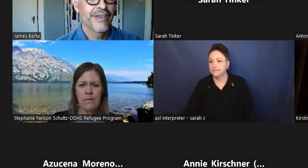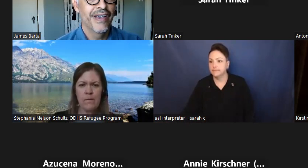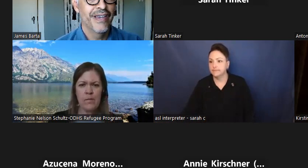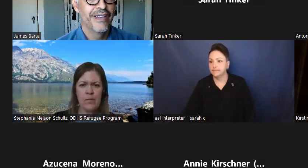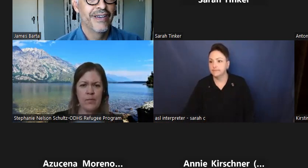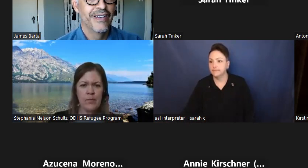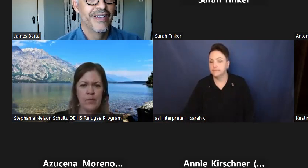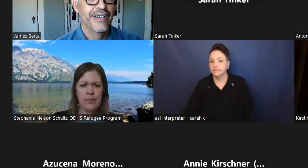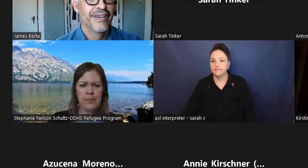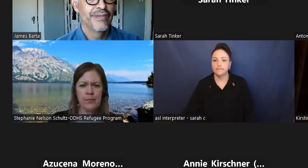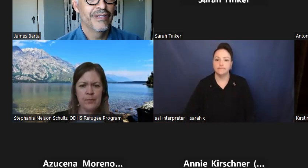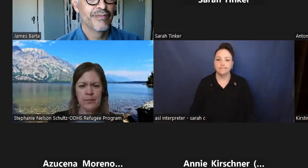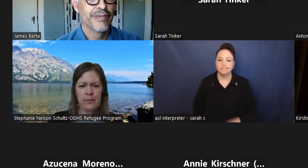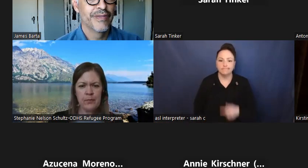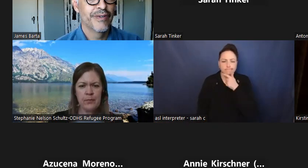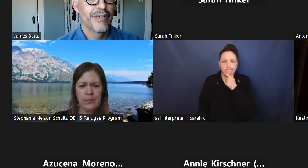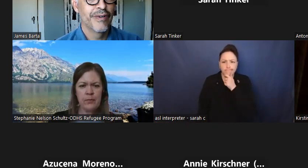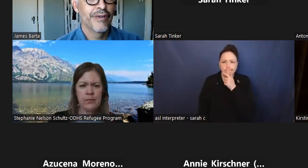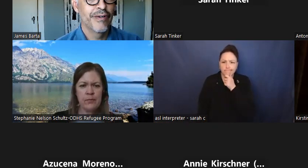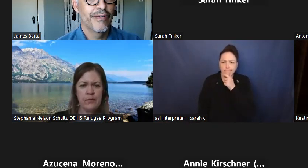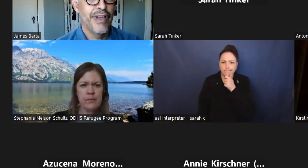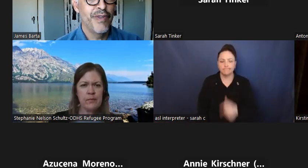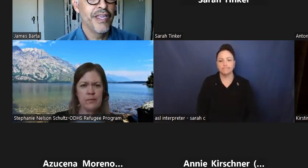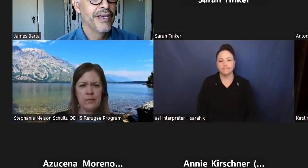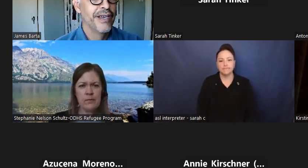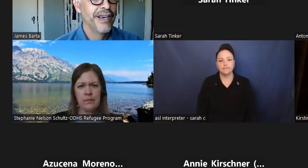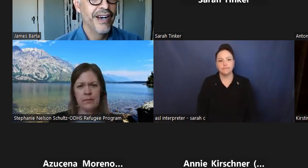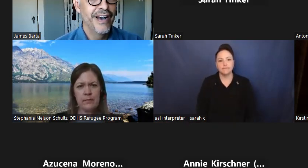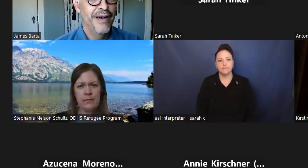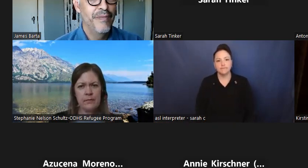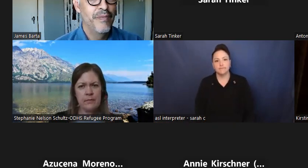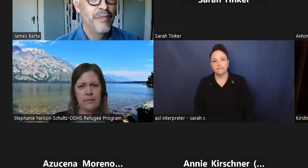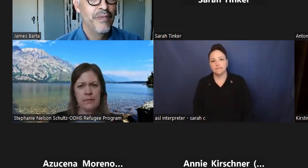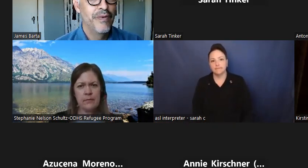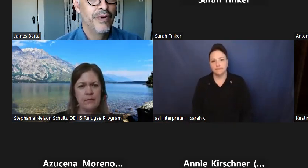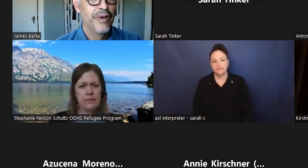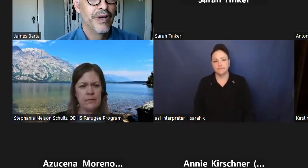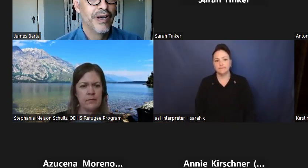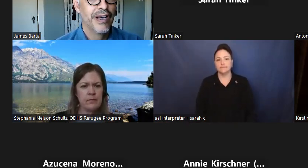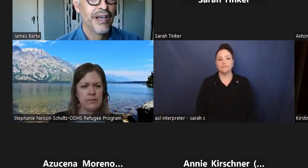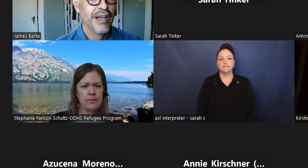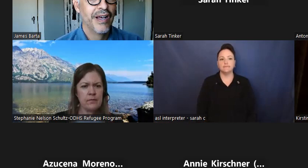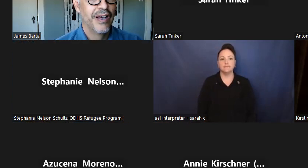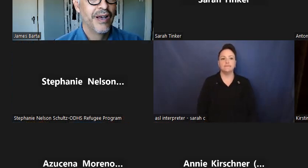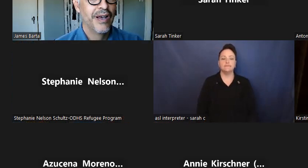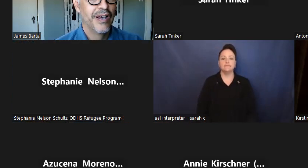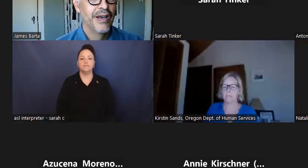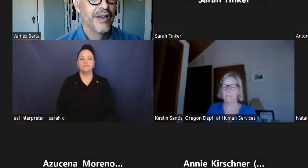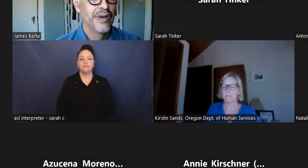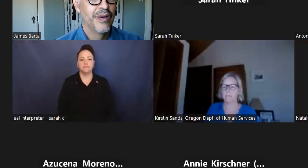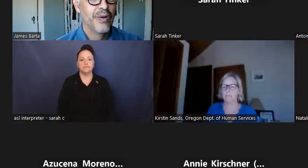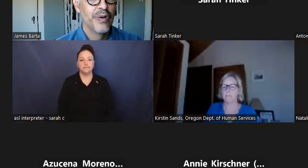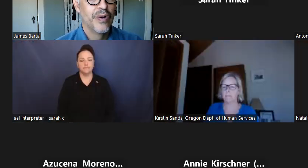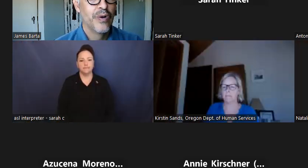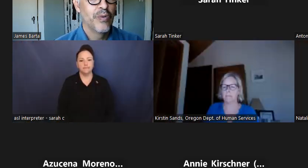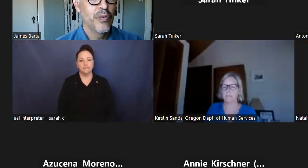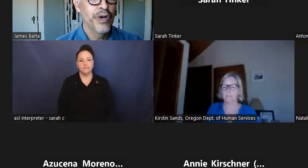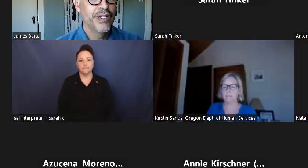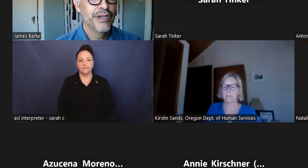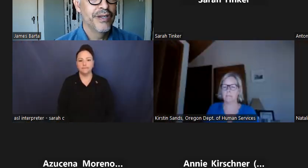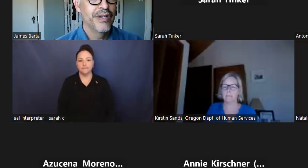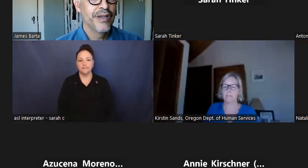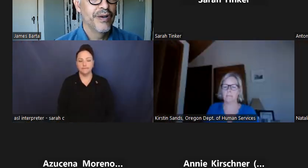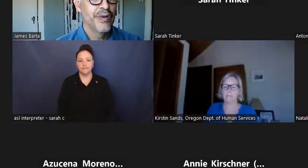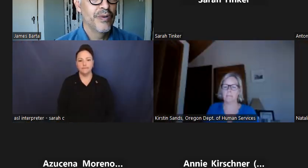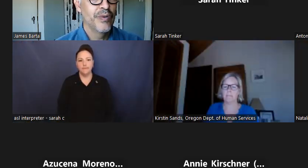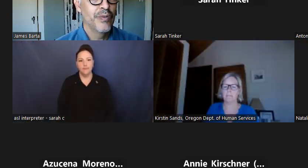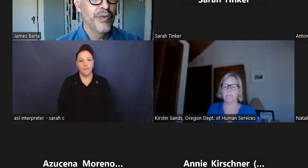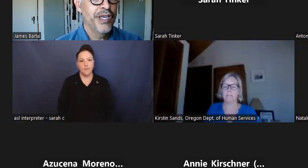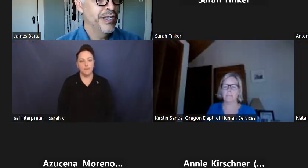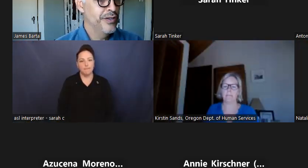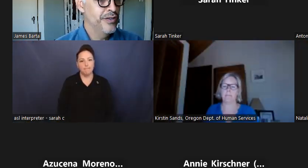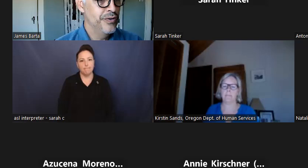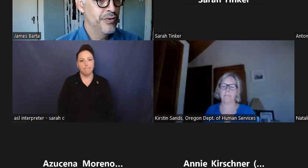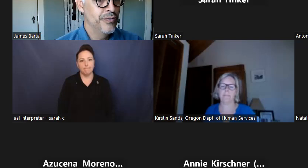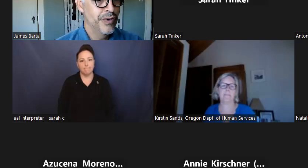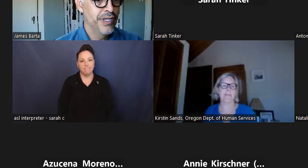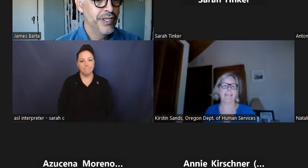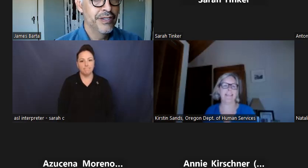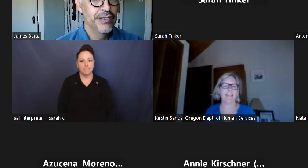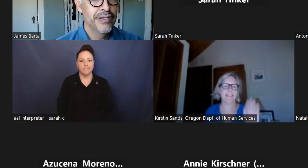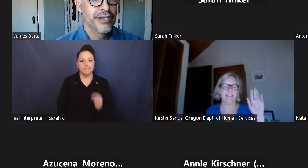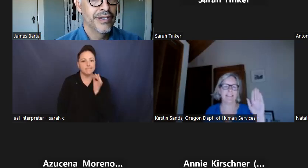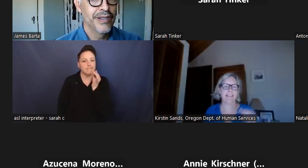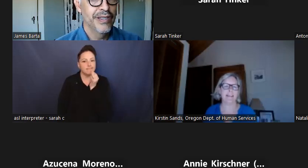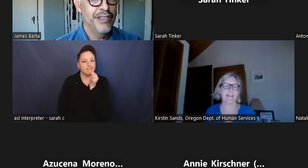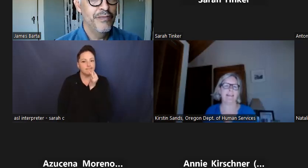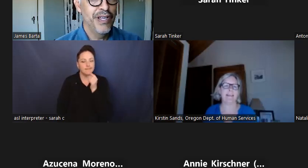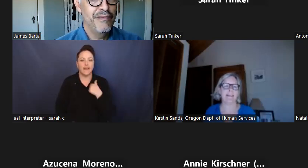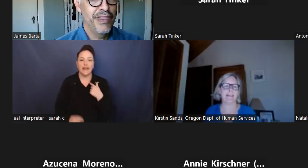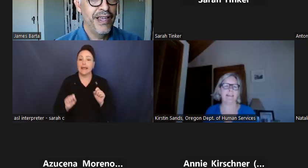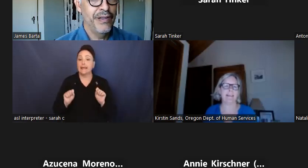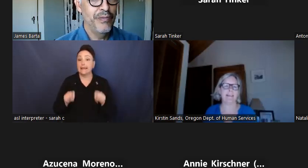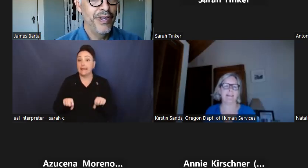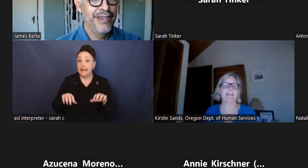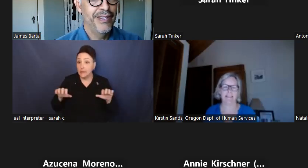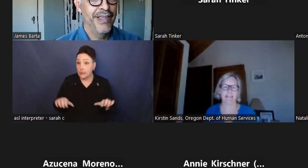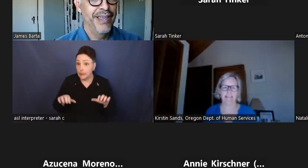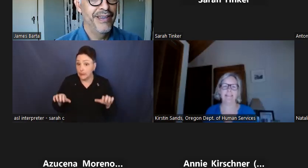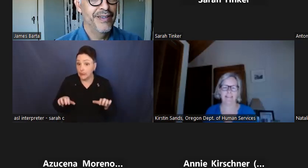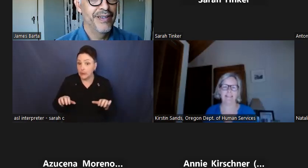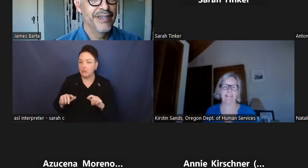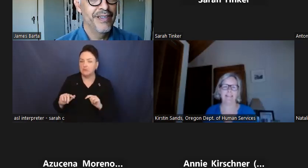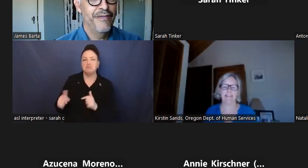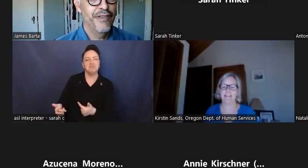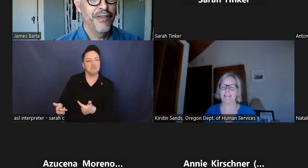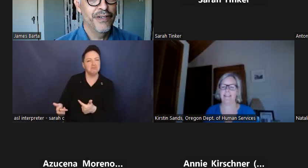Okay. What we can do is let you play with that a little bit and see if we